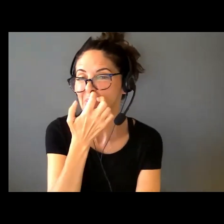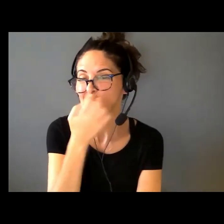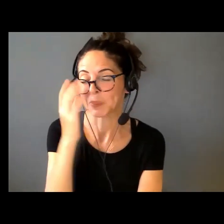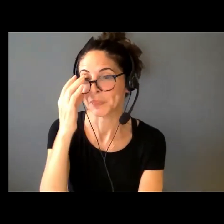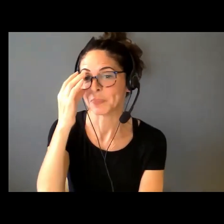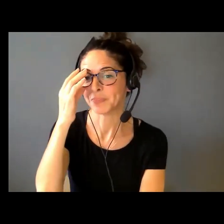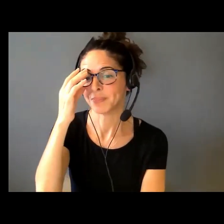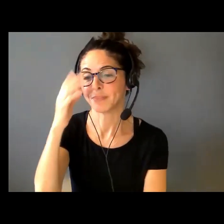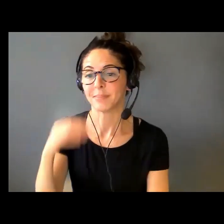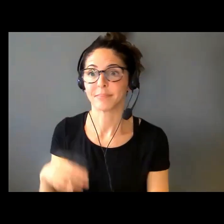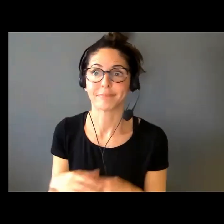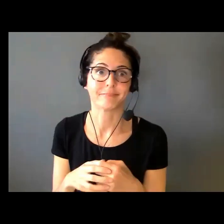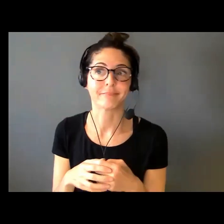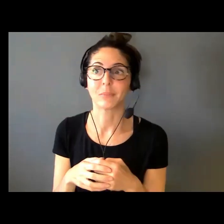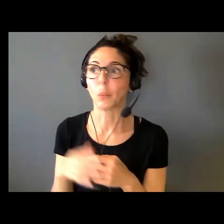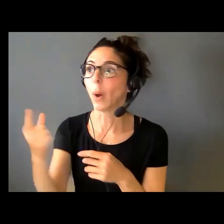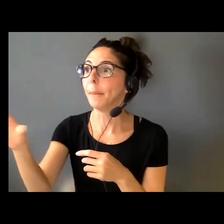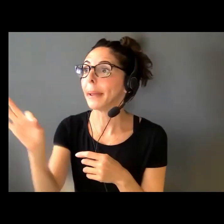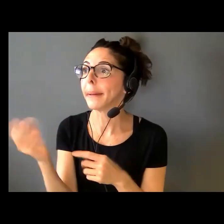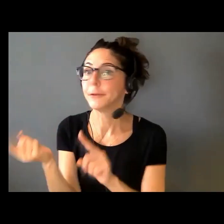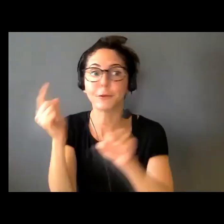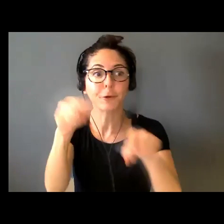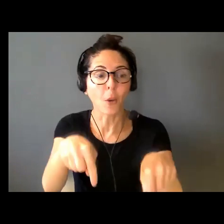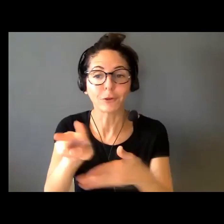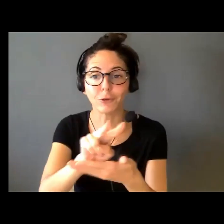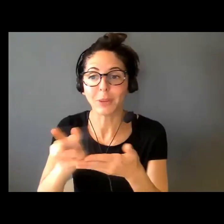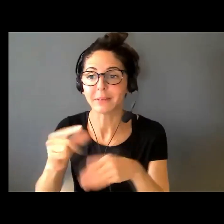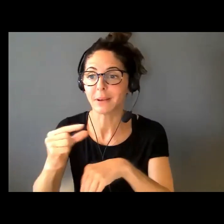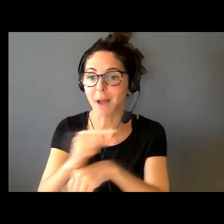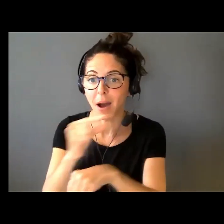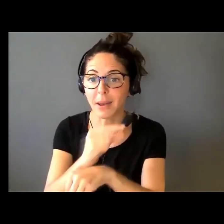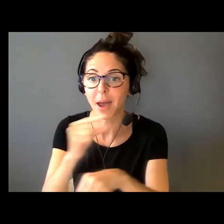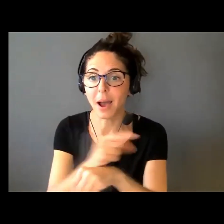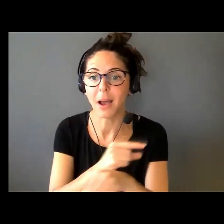come to Ghana for two weeks or three weeks because it is not possible to understand the context and